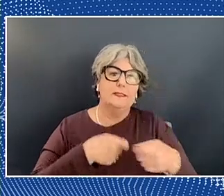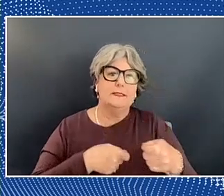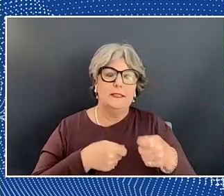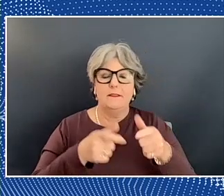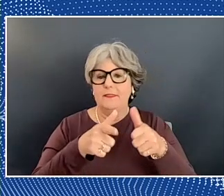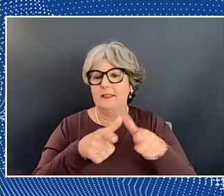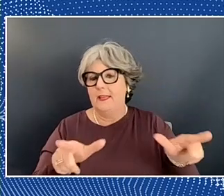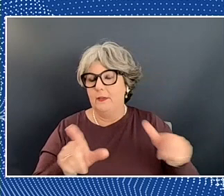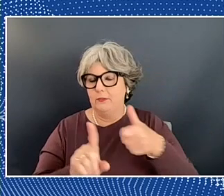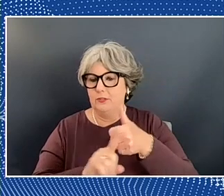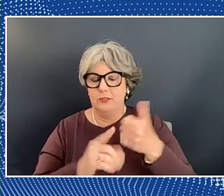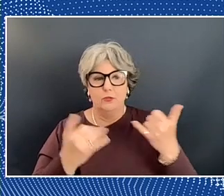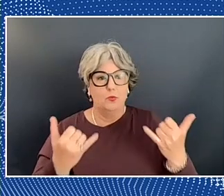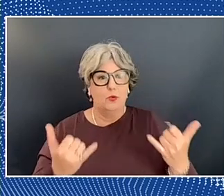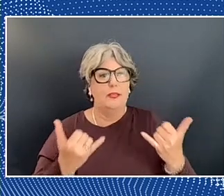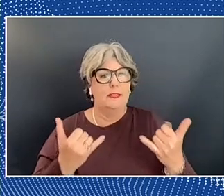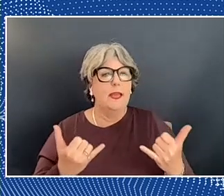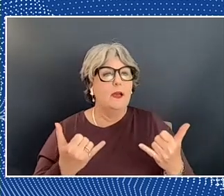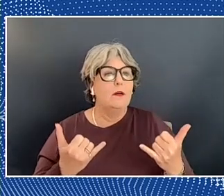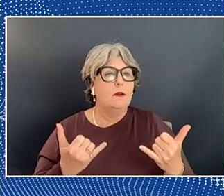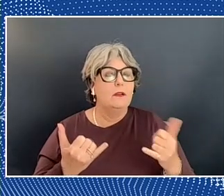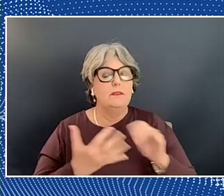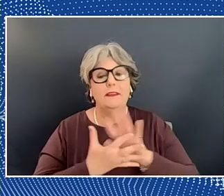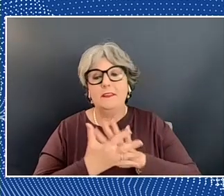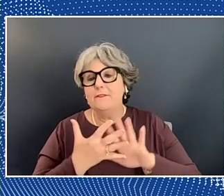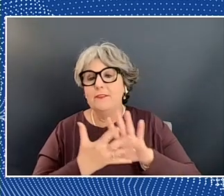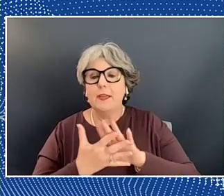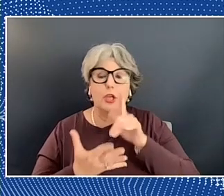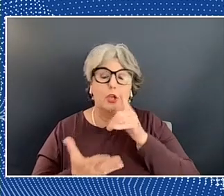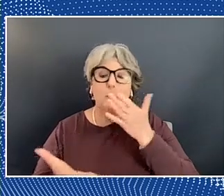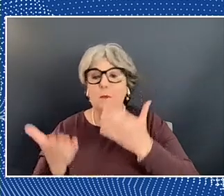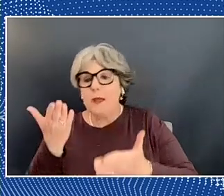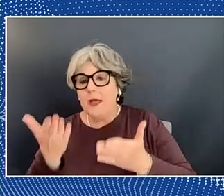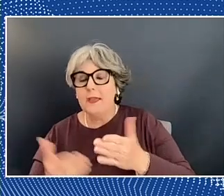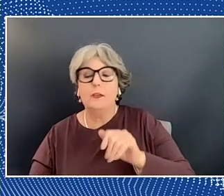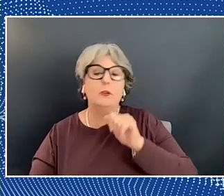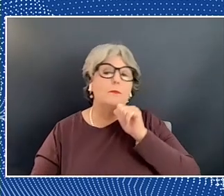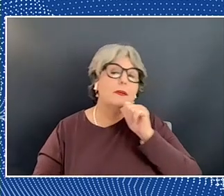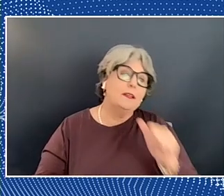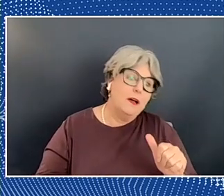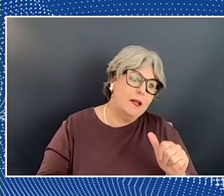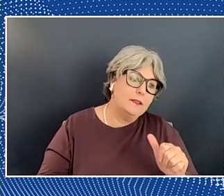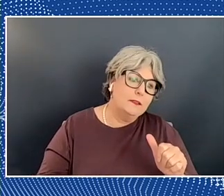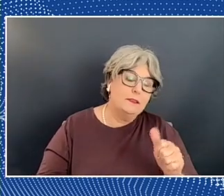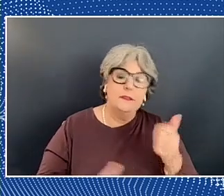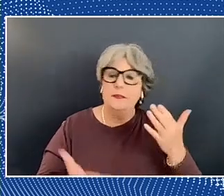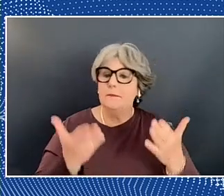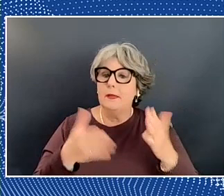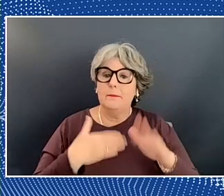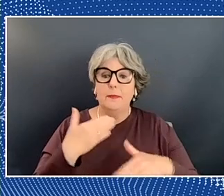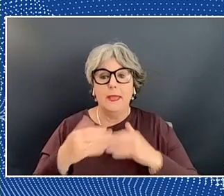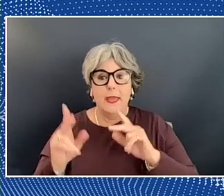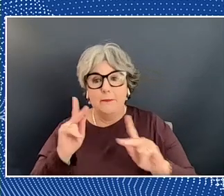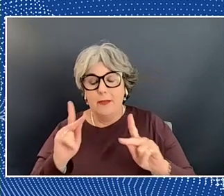right now, which is vague about who may or may not be in. And again, it could be everybody, nobody, or somebody.